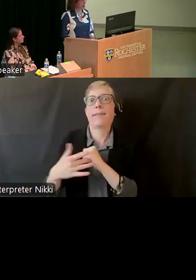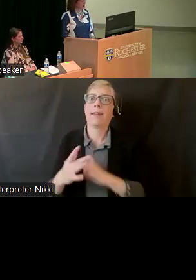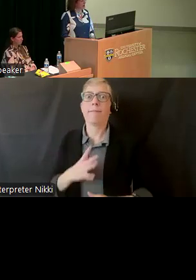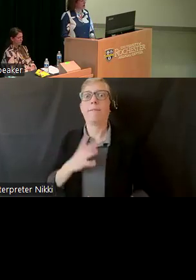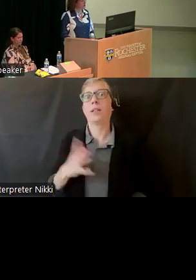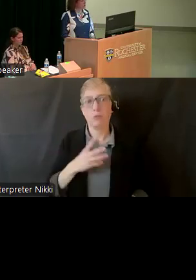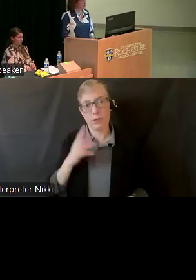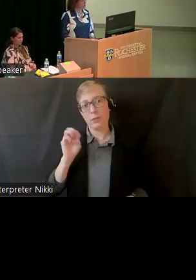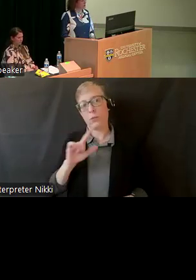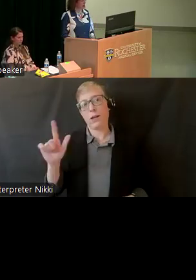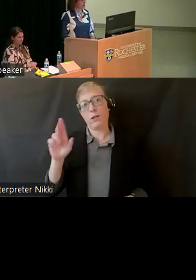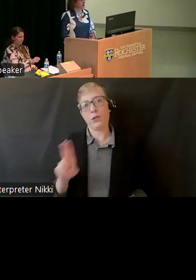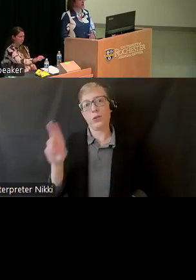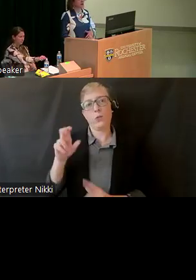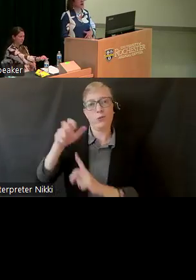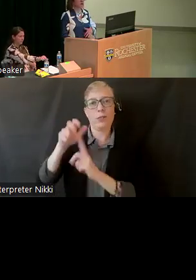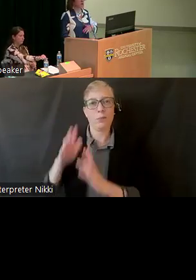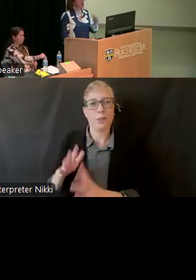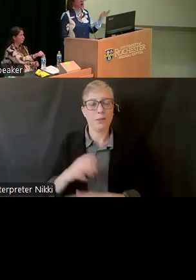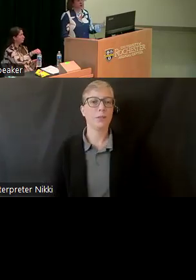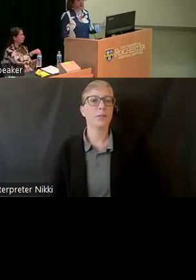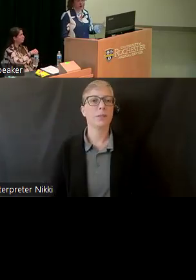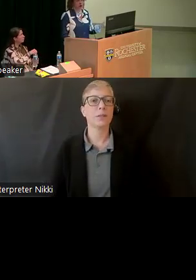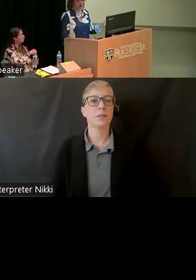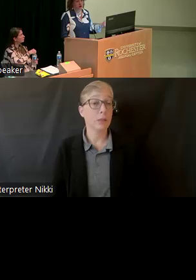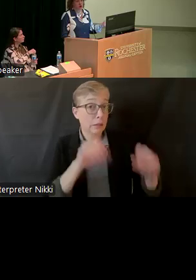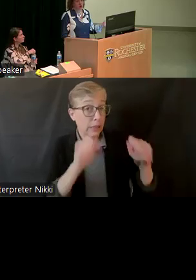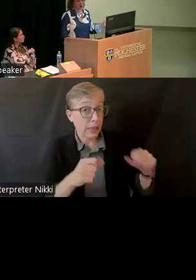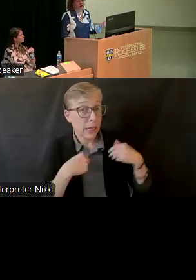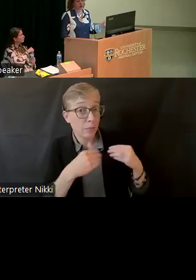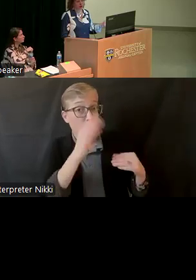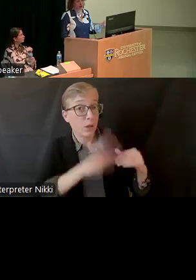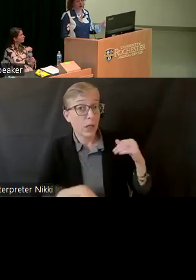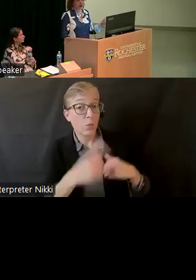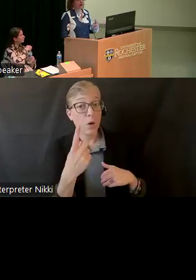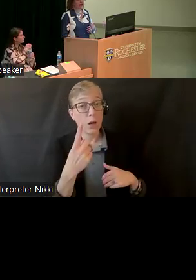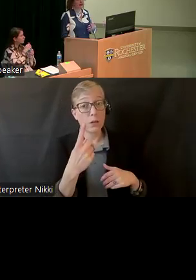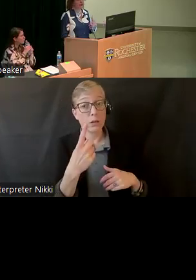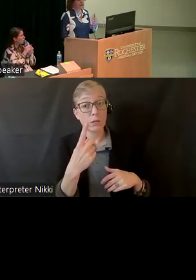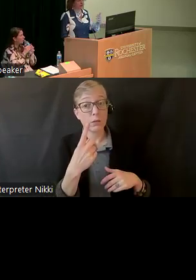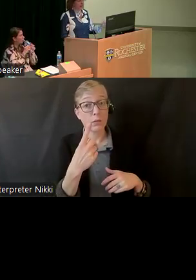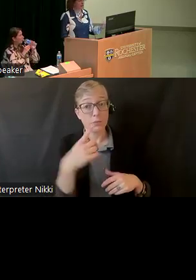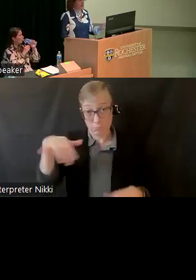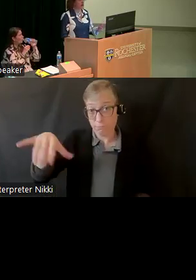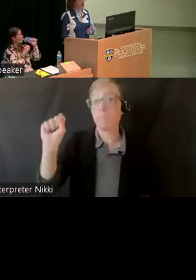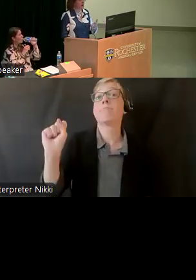get is whether or not there can be more than one well you champion and the answer is yes